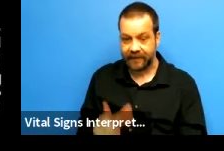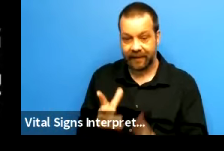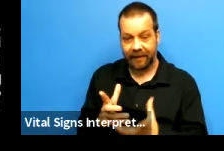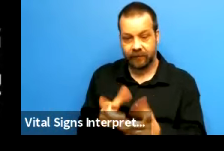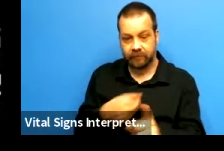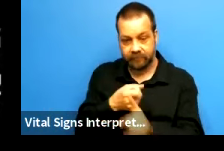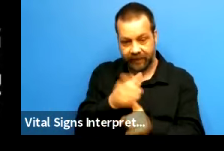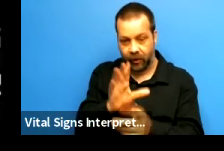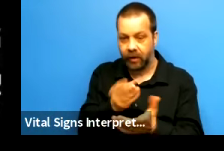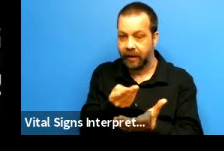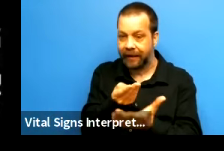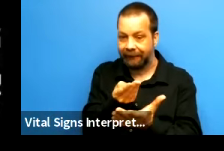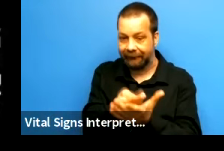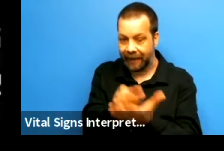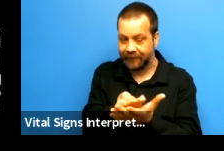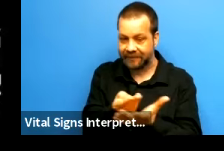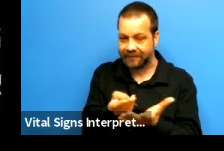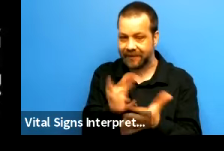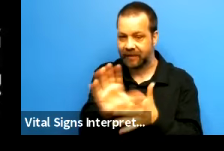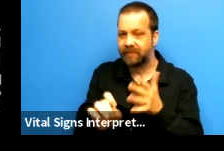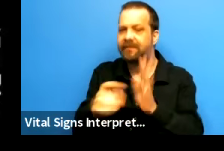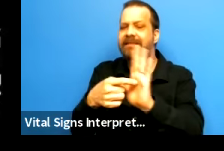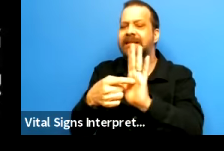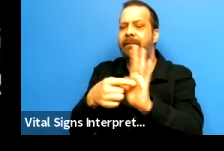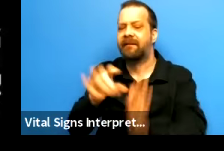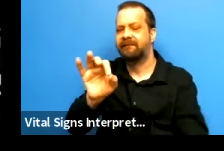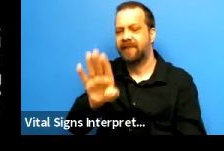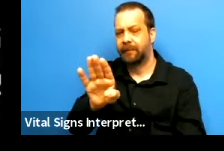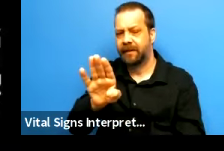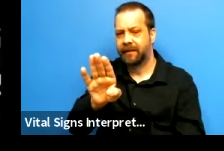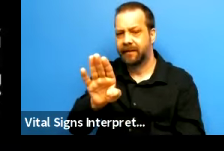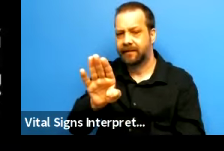For example, in February 2020 before the pandemic,